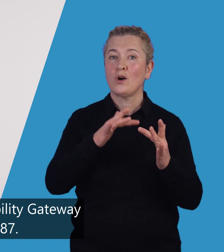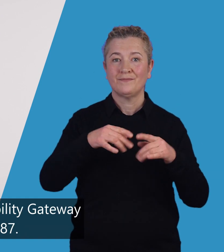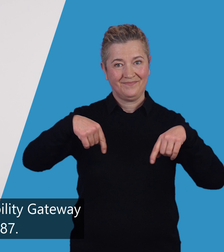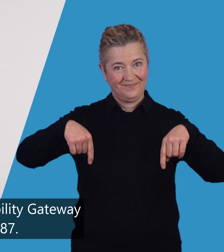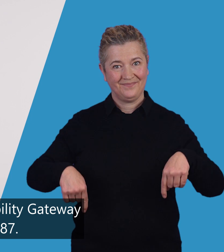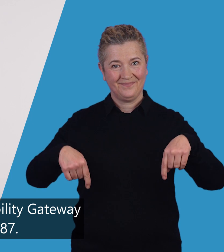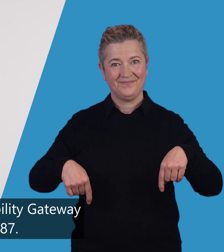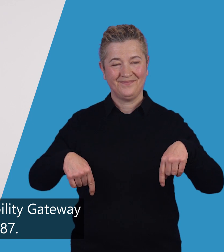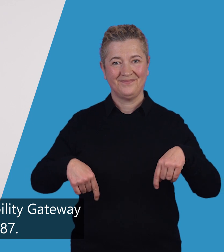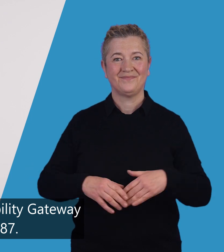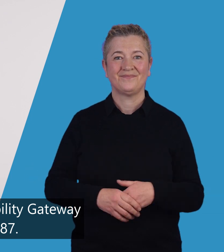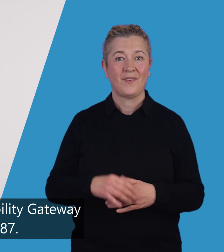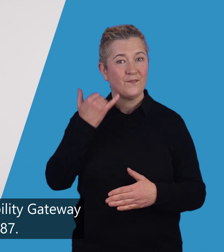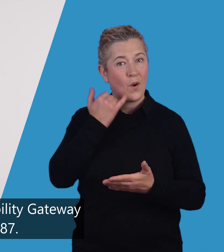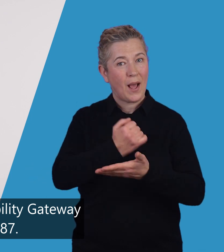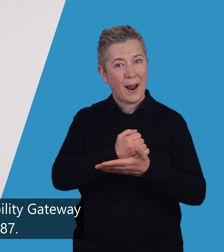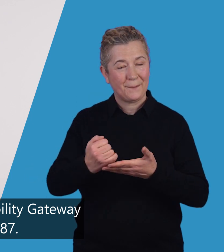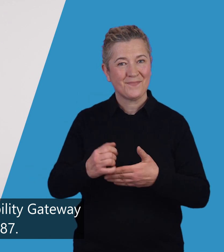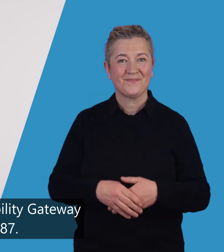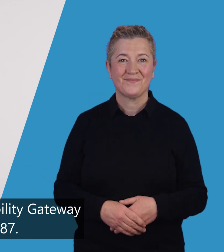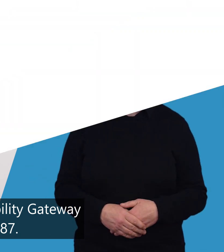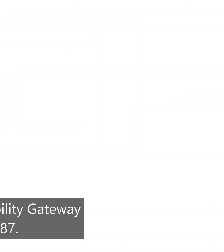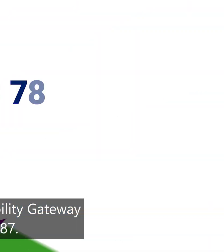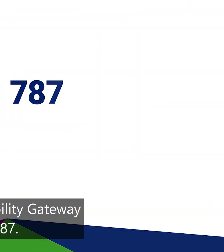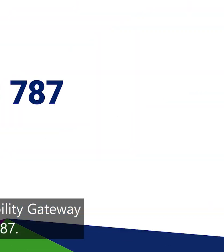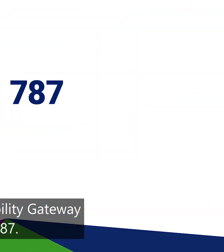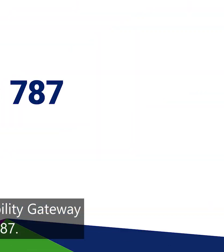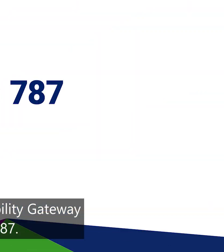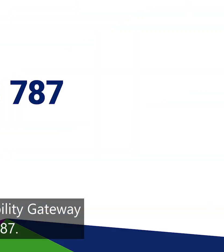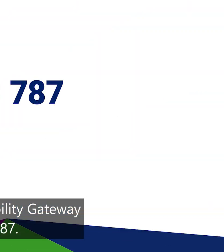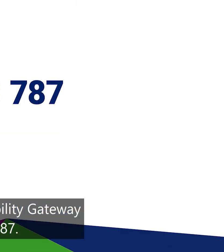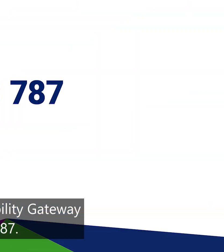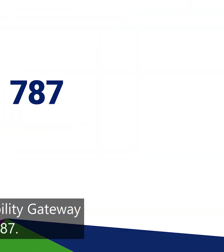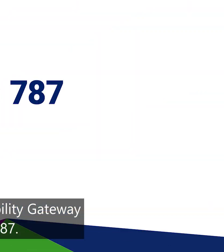please contact the Disability Gateway on 1800 643 787.